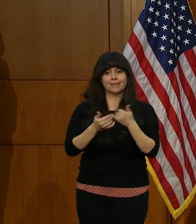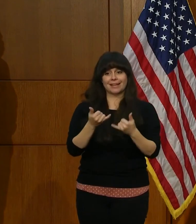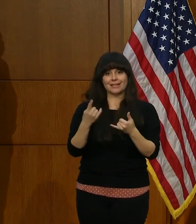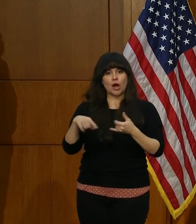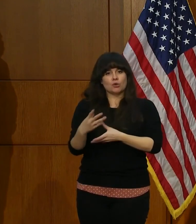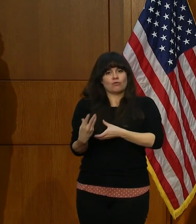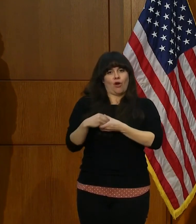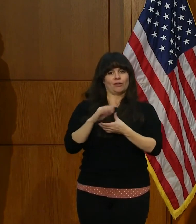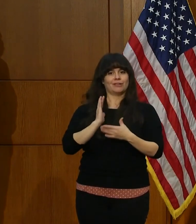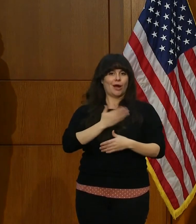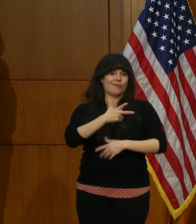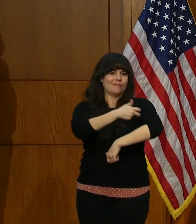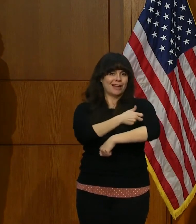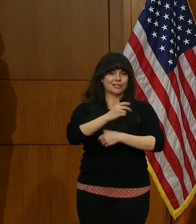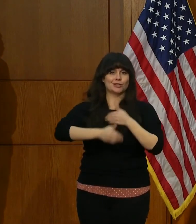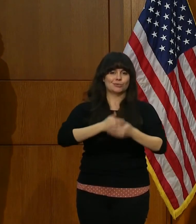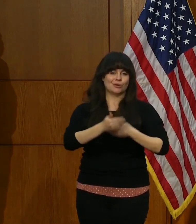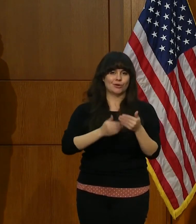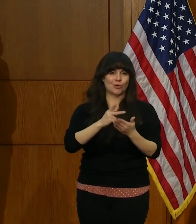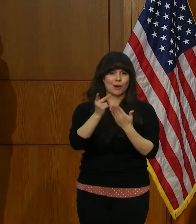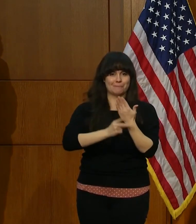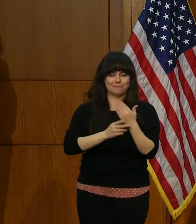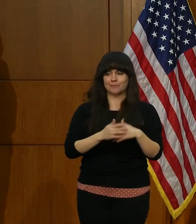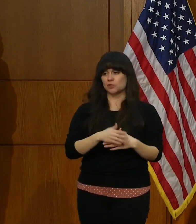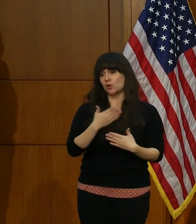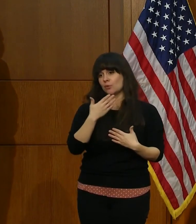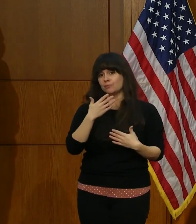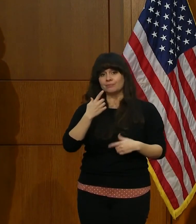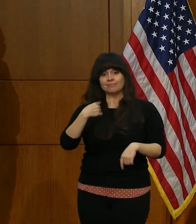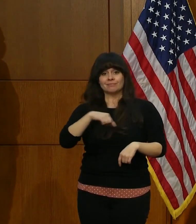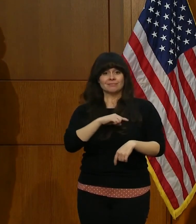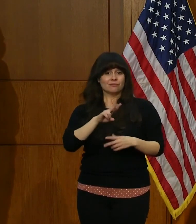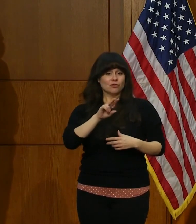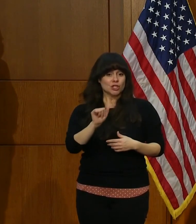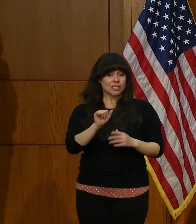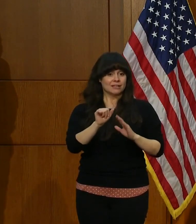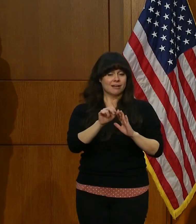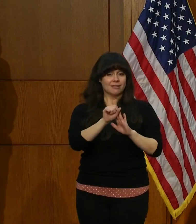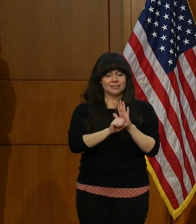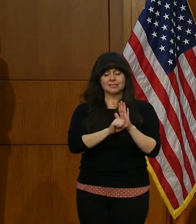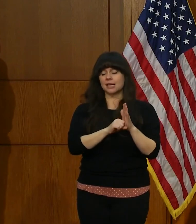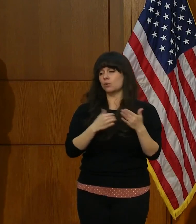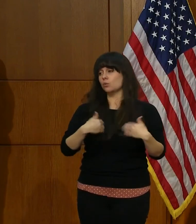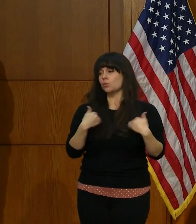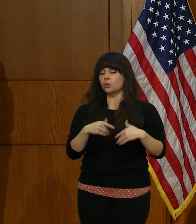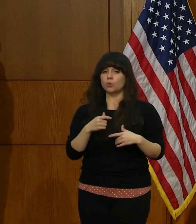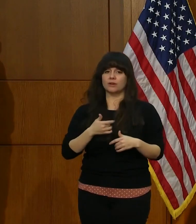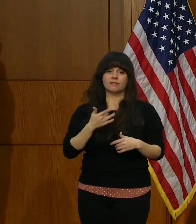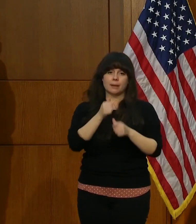PART OF THE. VACCINATION PROGRAM AND PROCESS SO ON